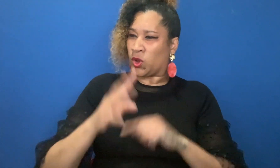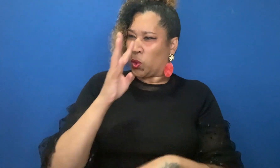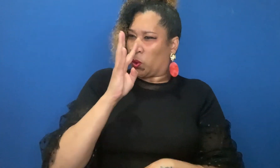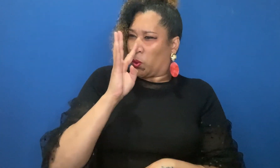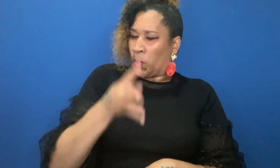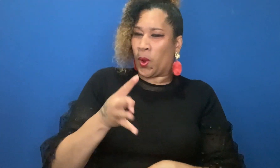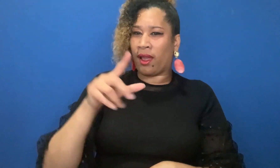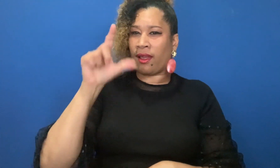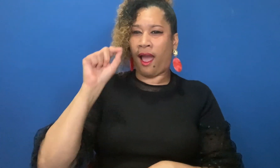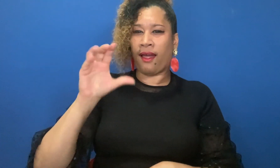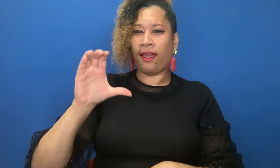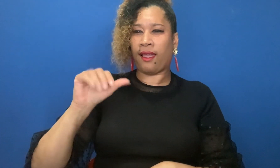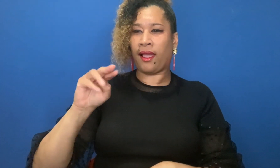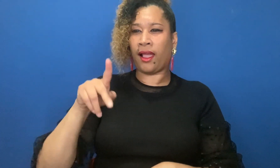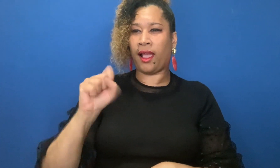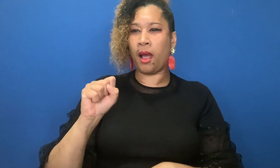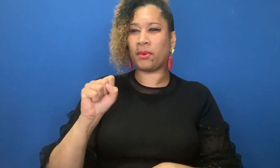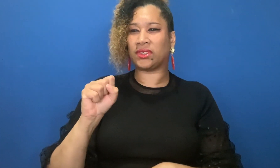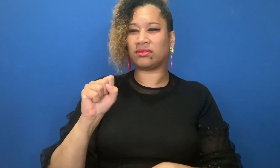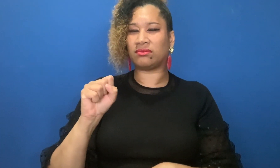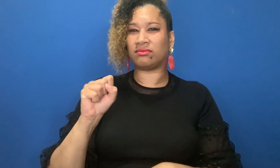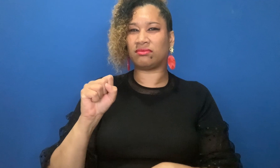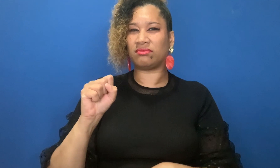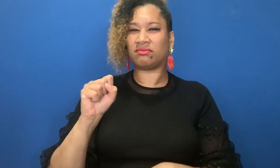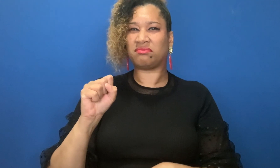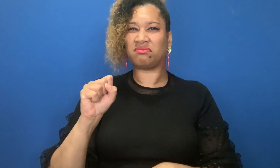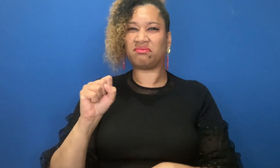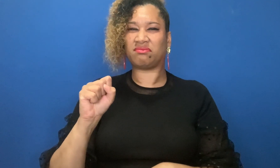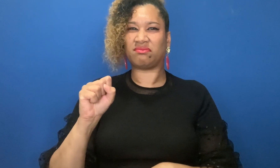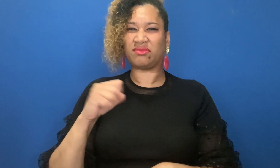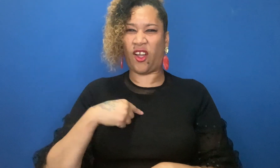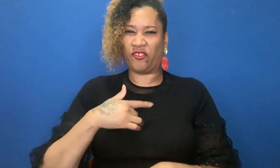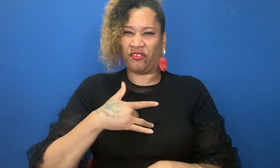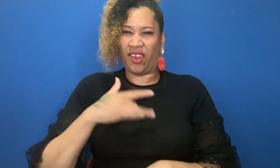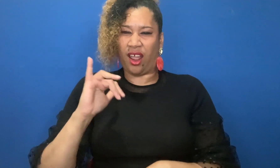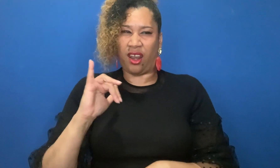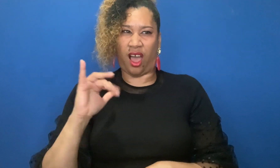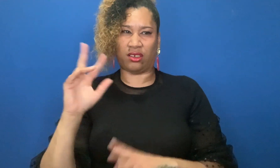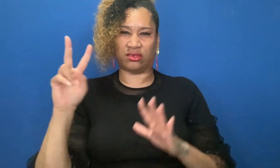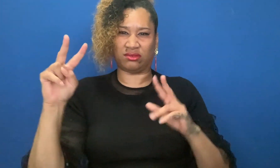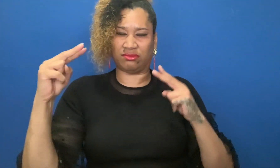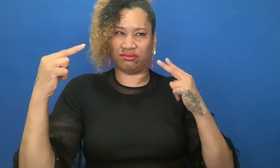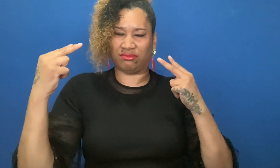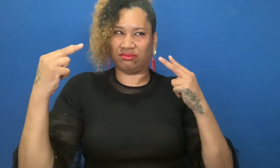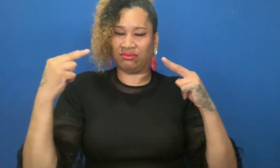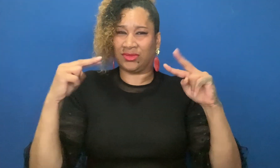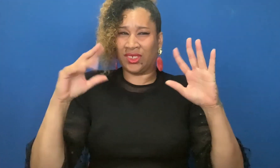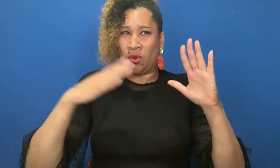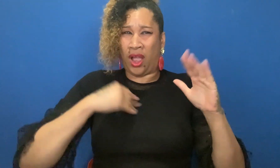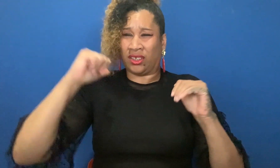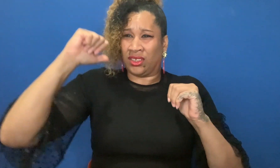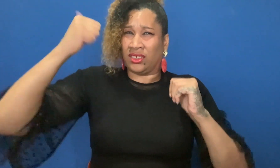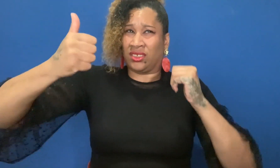cannot be ignored on Gallaudet campus. I feel like with all those monuments